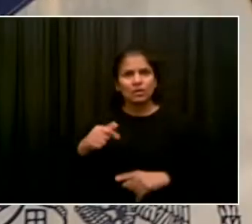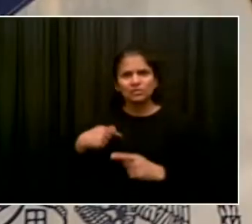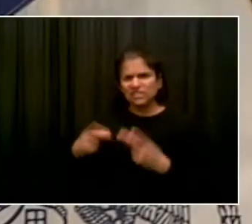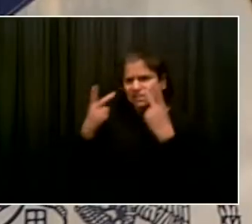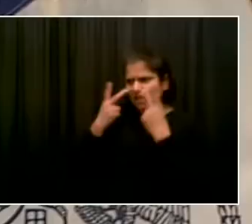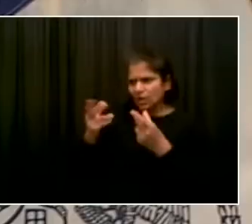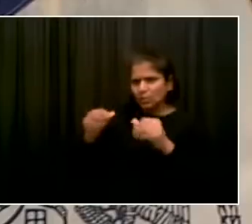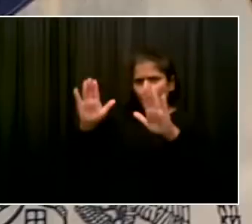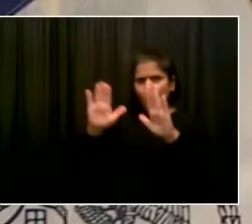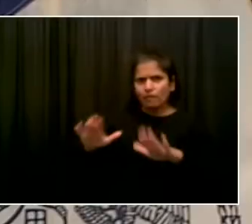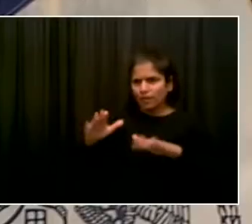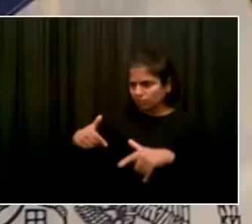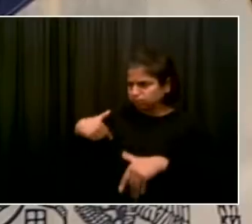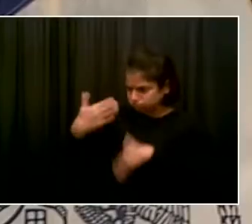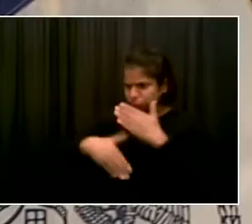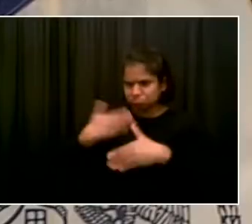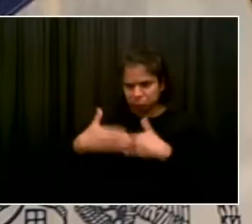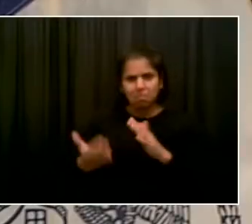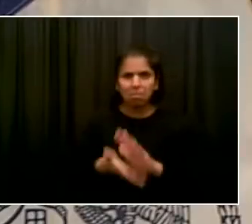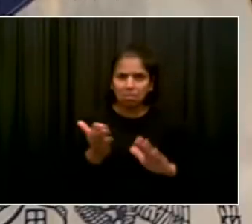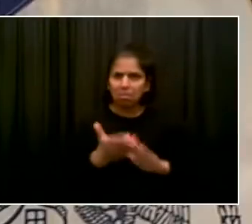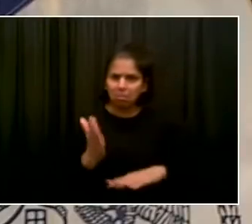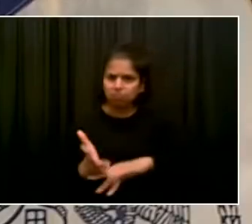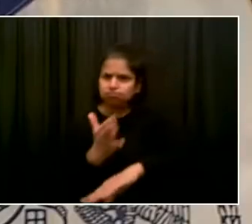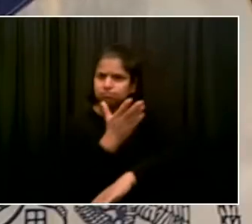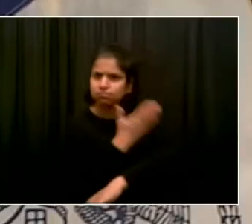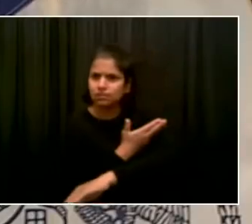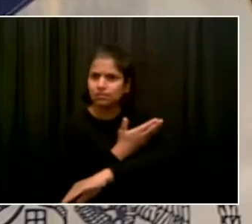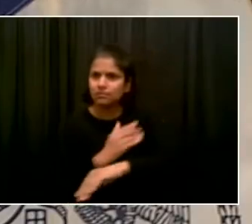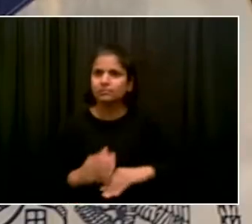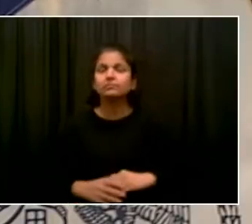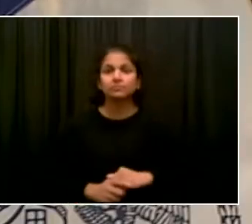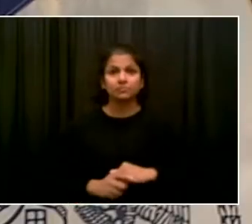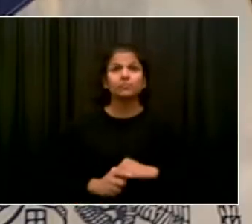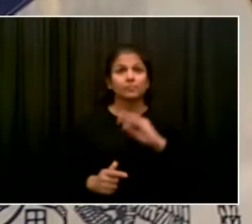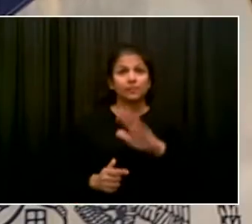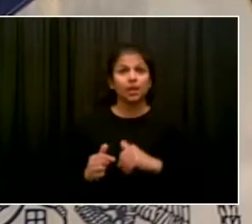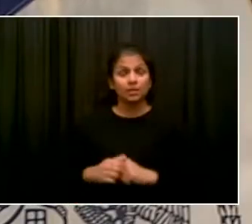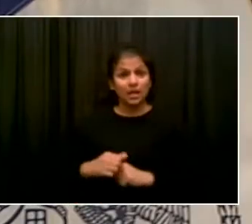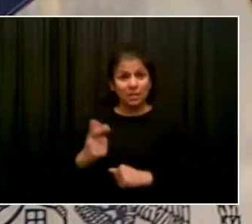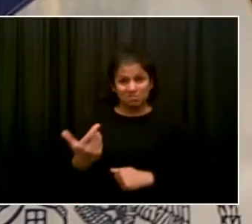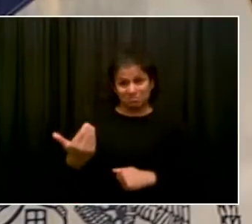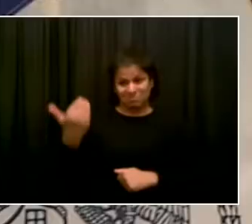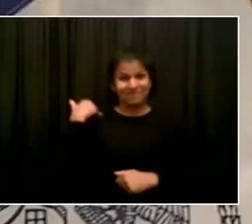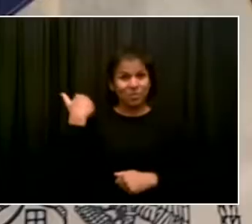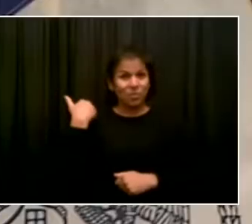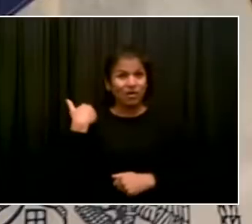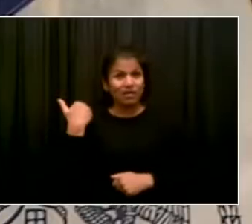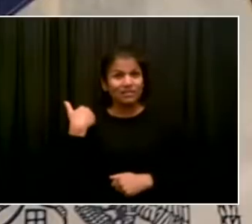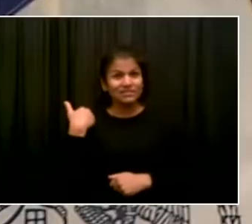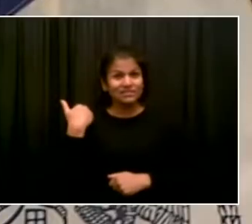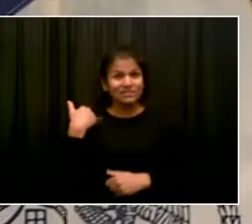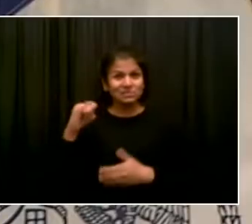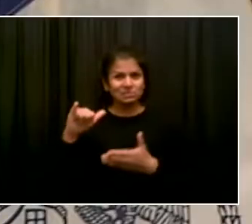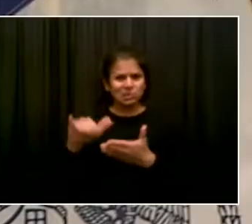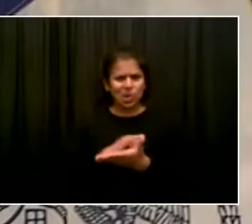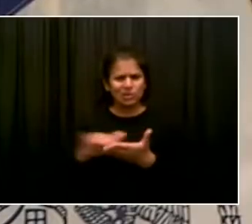BRING BACK A LOT OF JOBS. ACROSS THE BOARD WE SEE TREMENDOUS